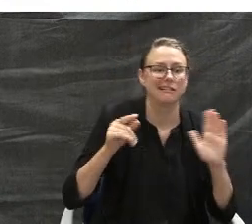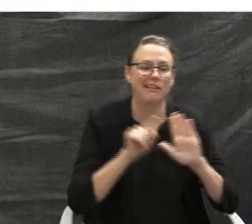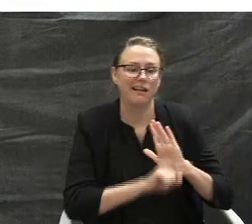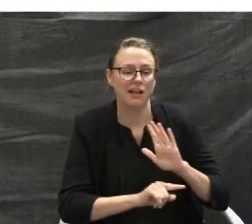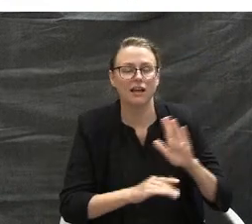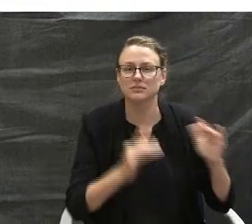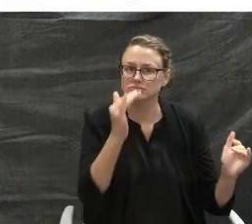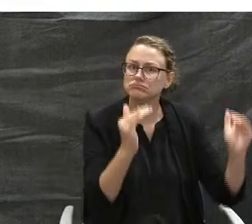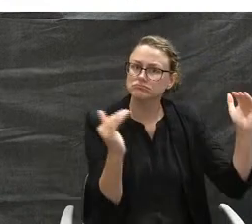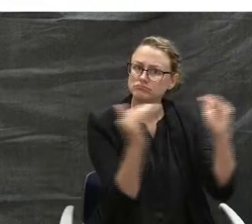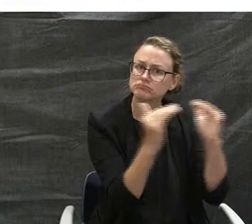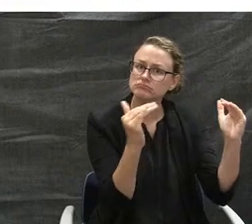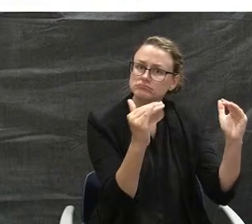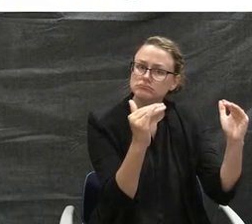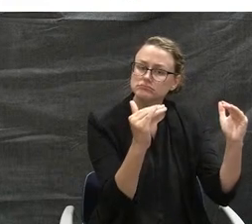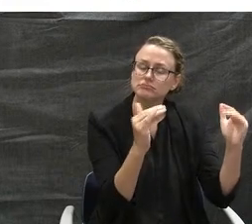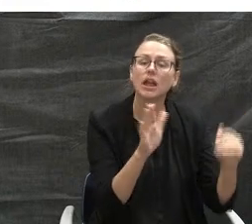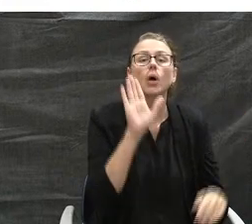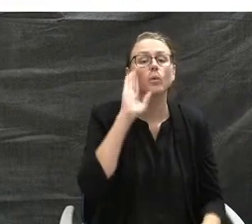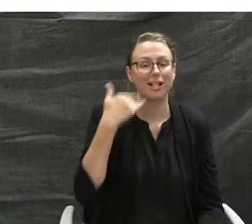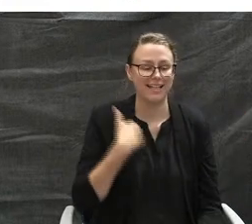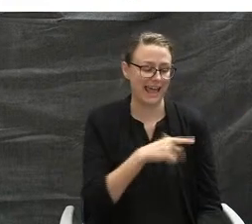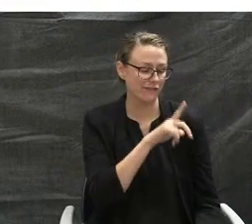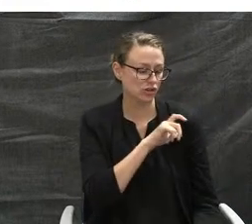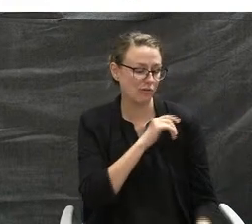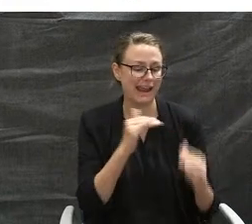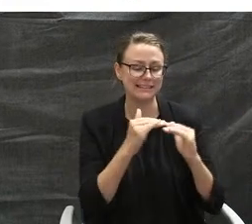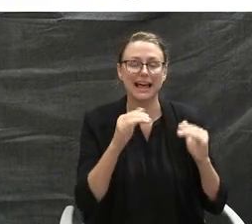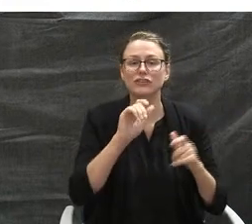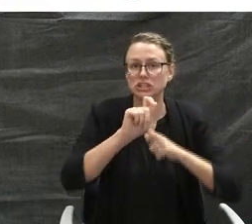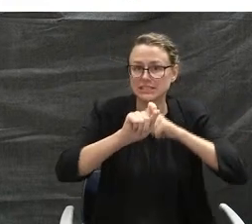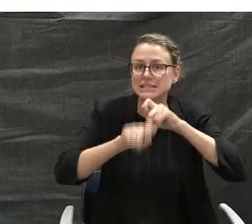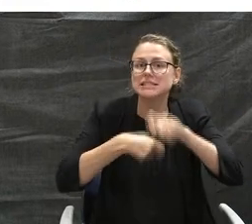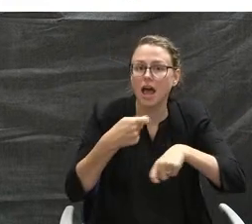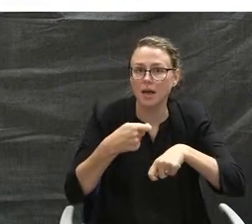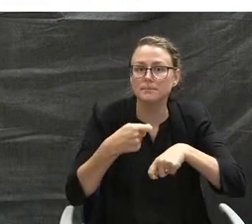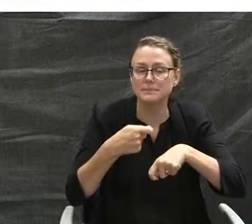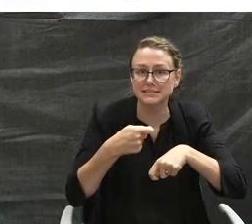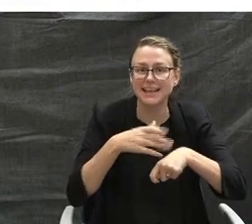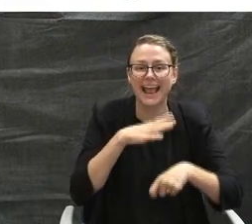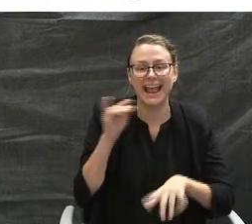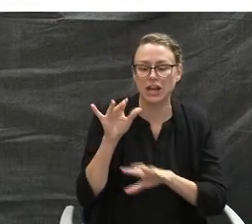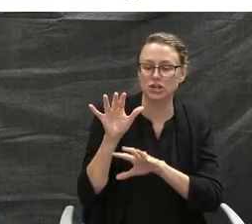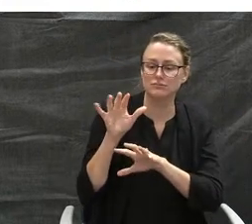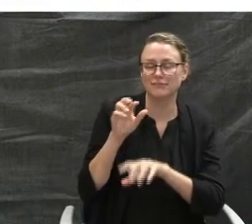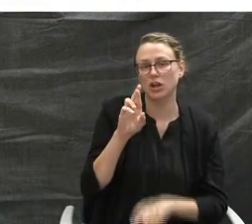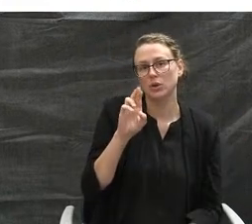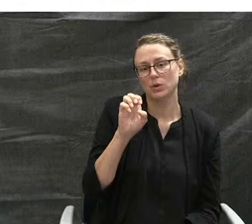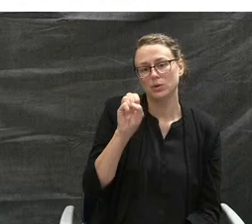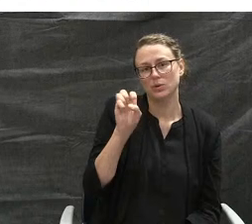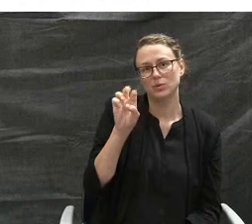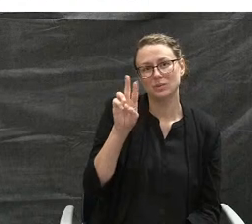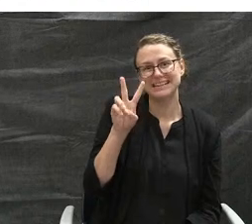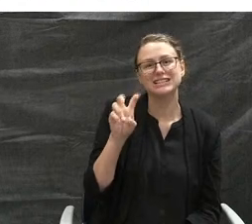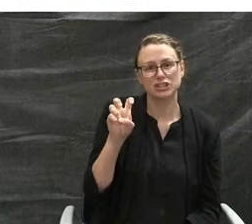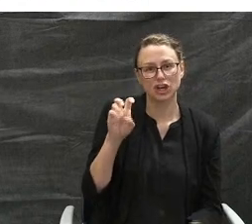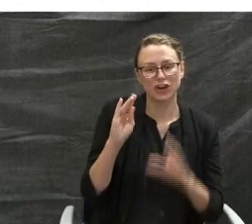And then we'll have grade level Subs available for reserve teachers. Available for teachers who need to Quarantine.